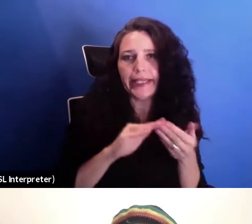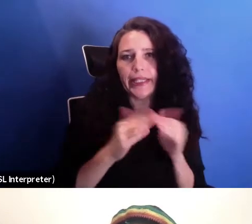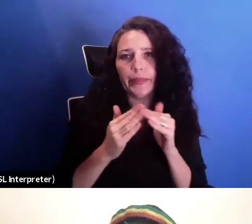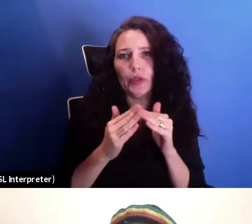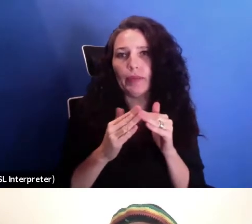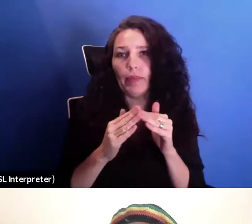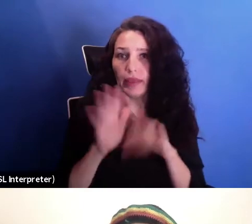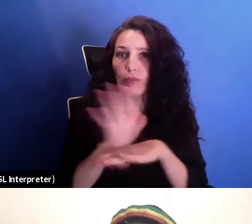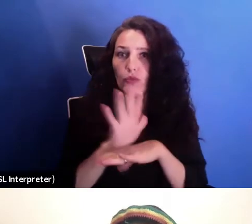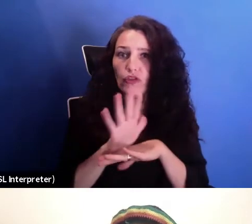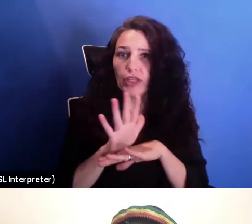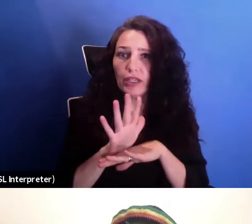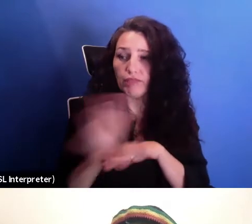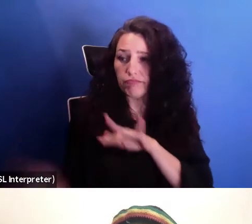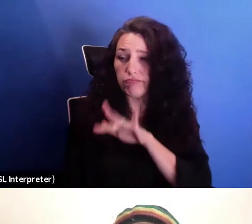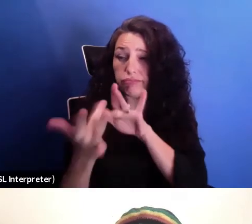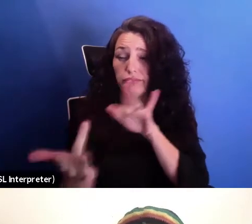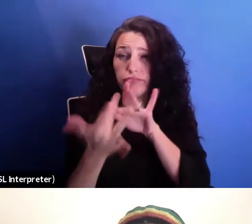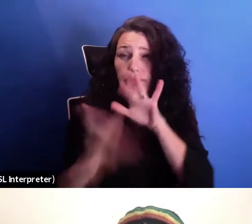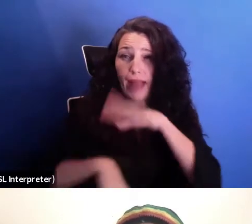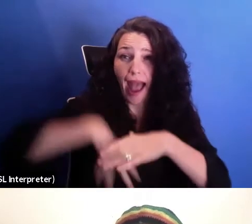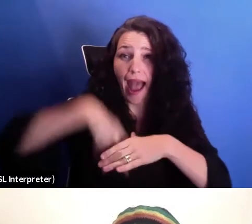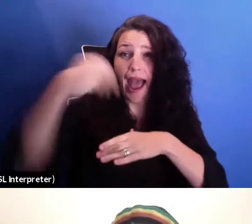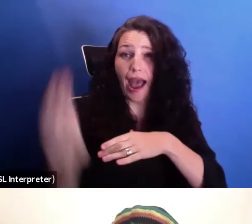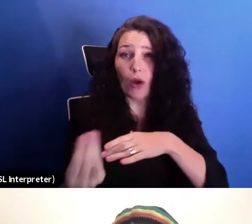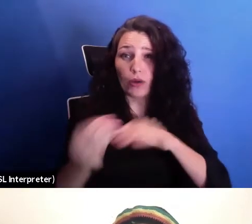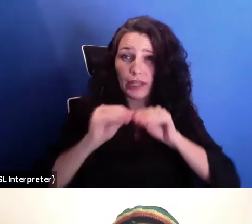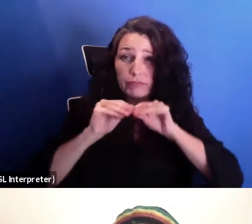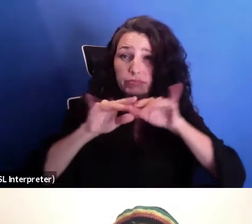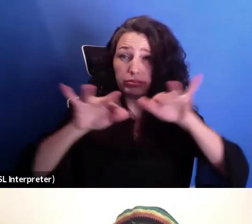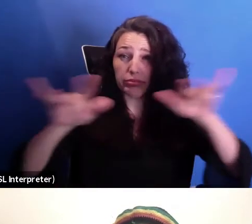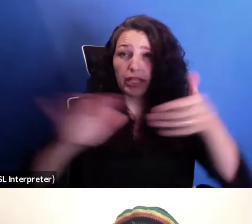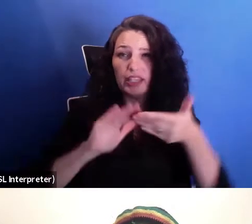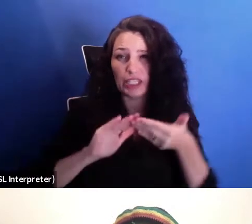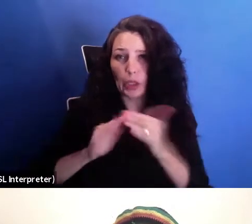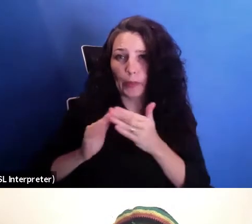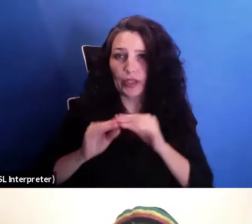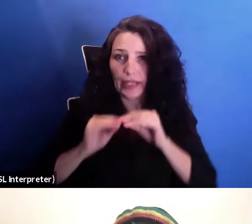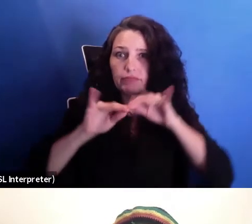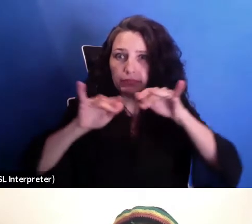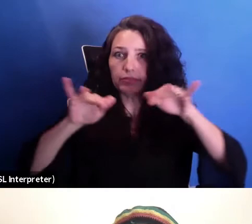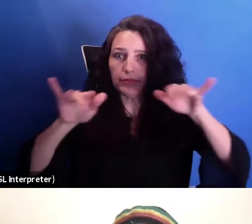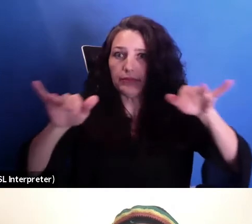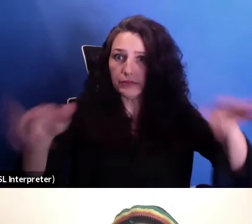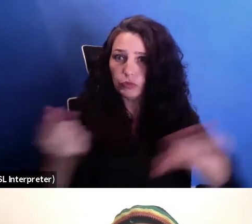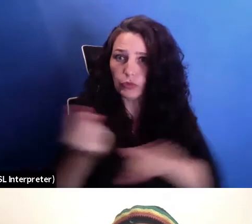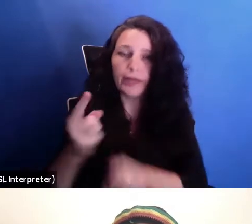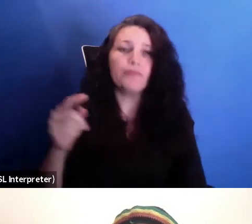You'd intended that, right? Yeah, I mean our hope was that the structure of the film